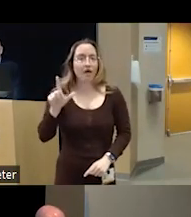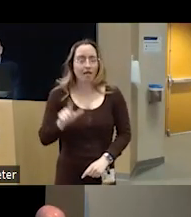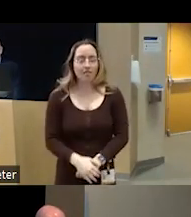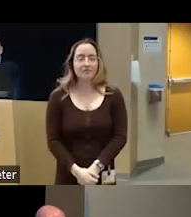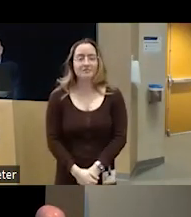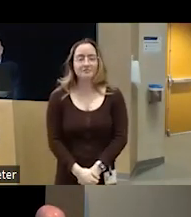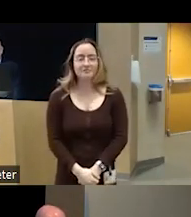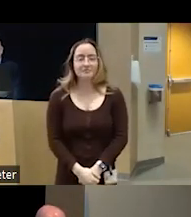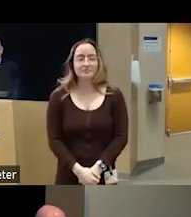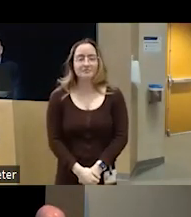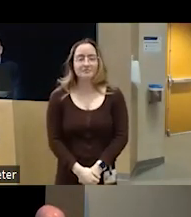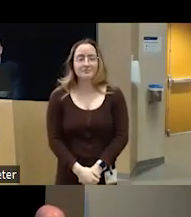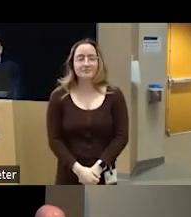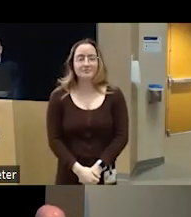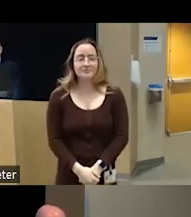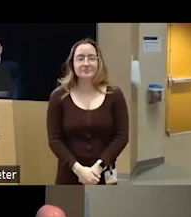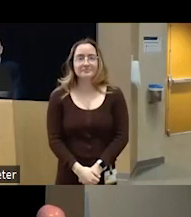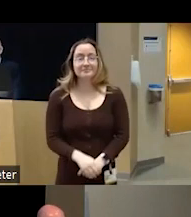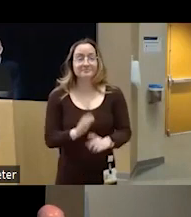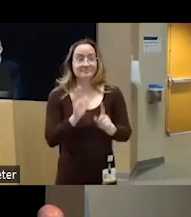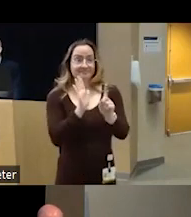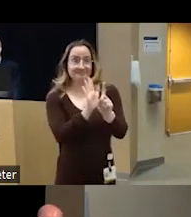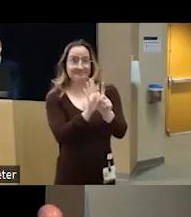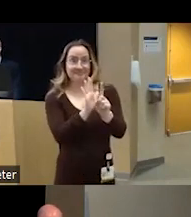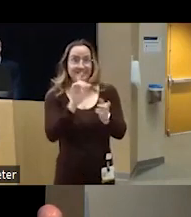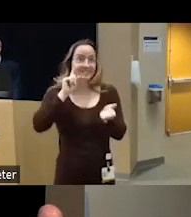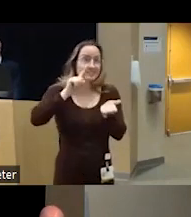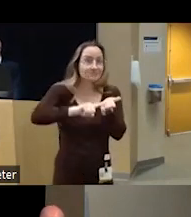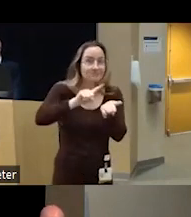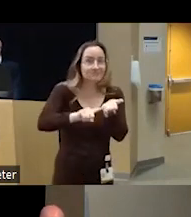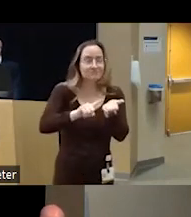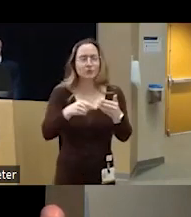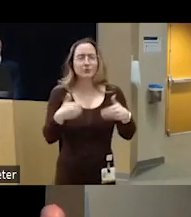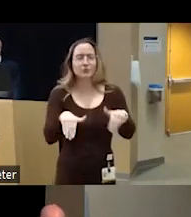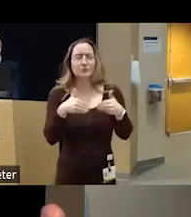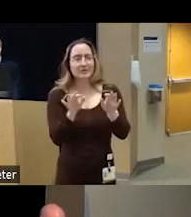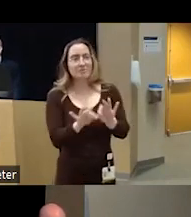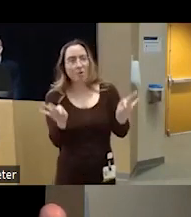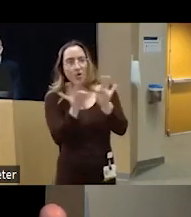Who I was work. I've really found important and interesting for a long time.